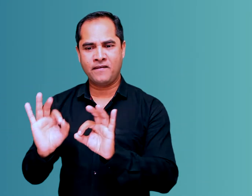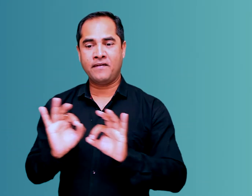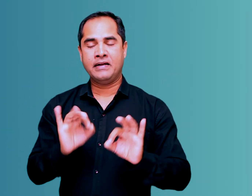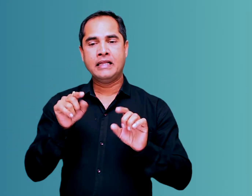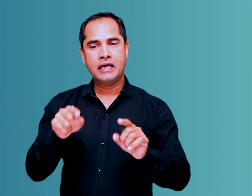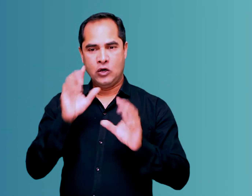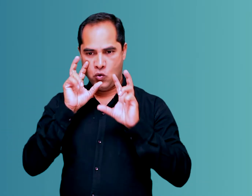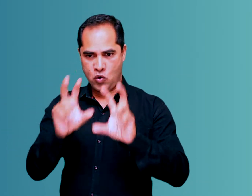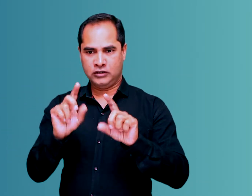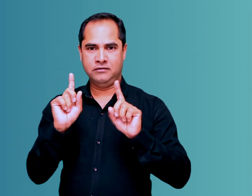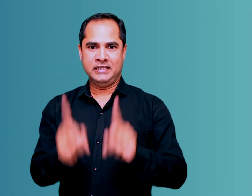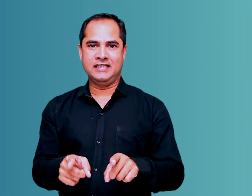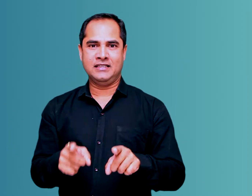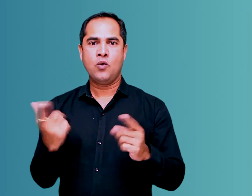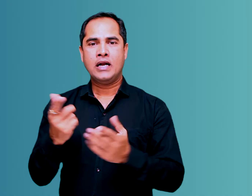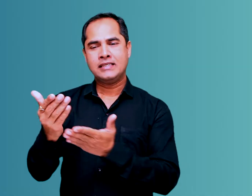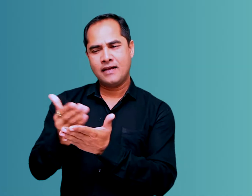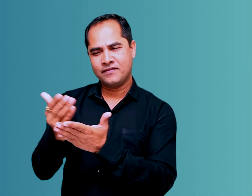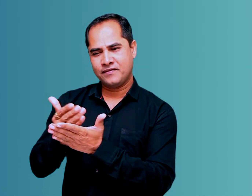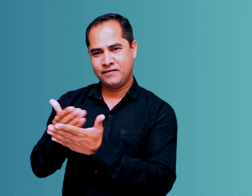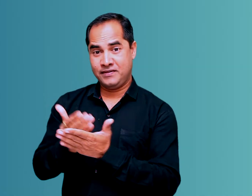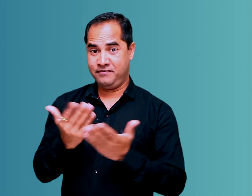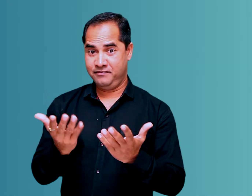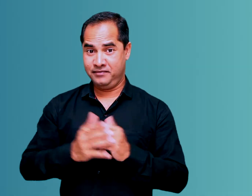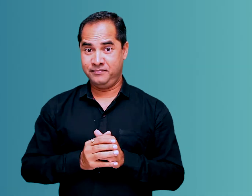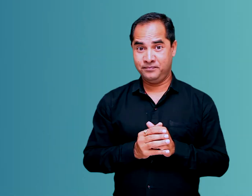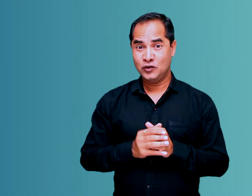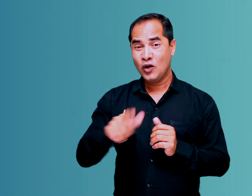You need to be observant and conserve.